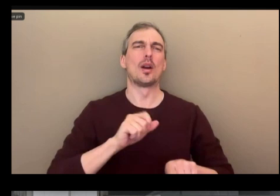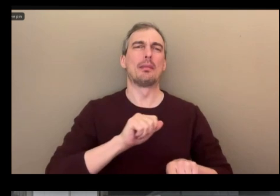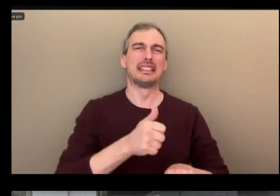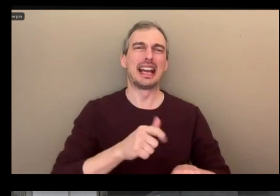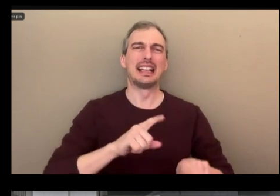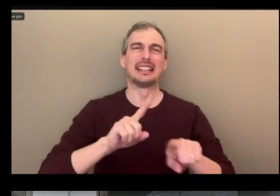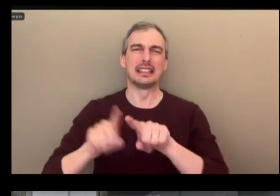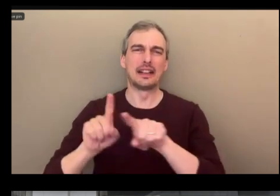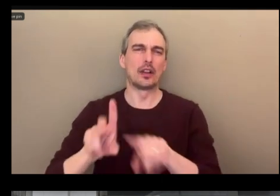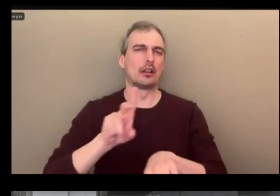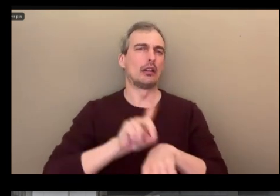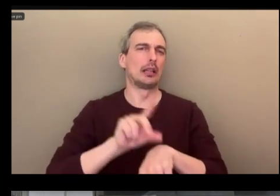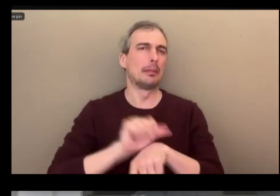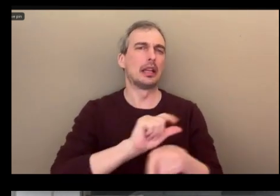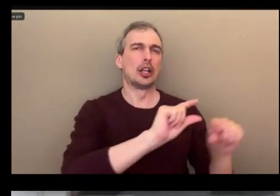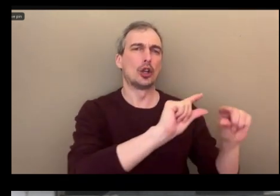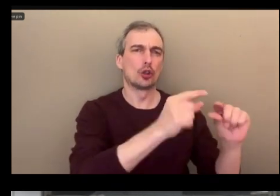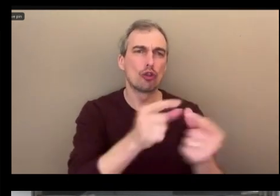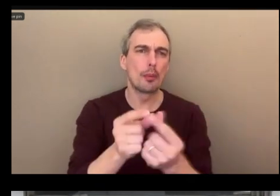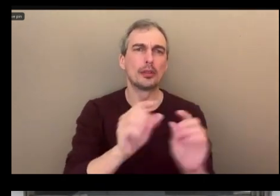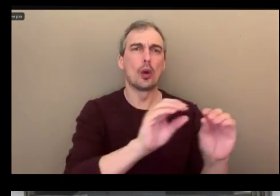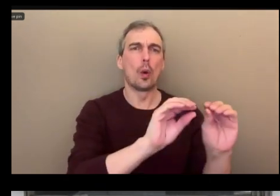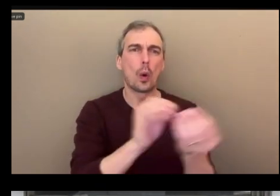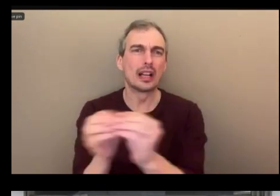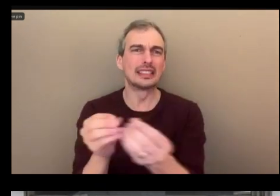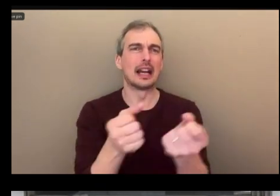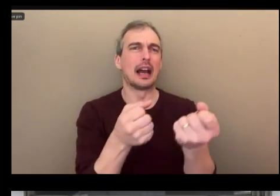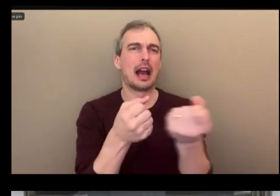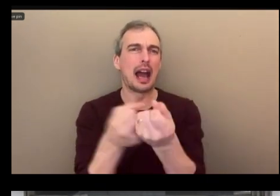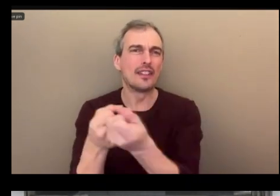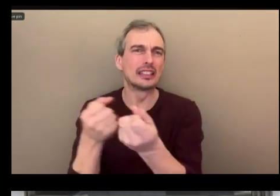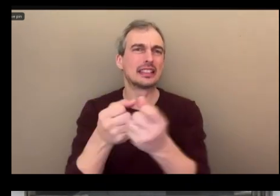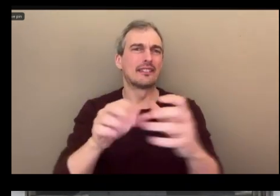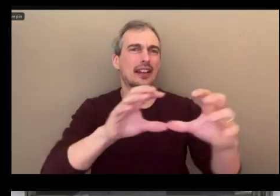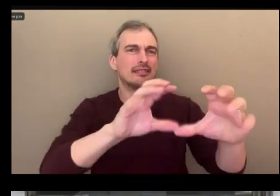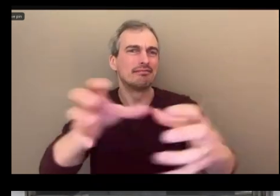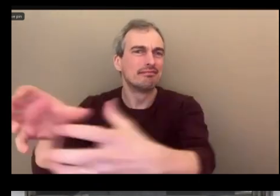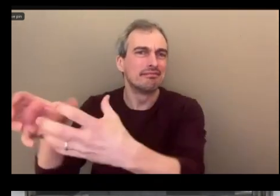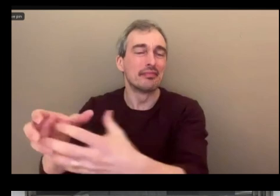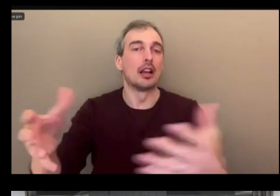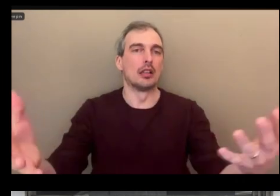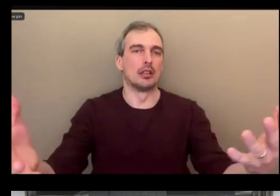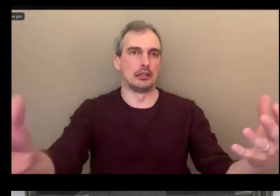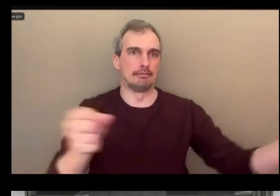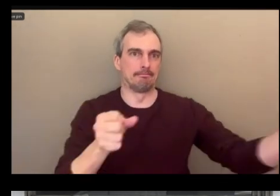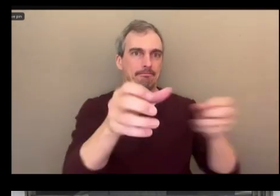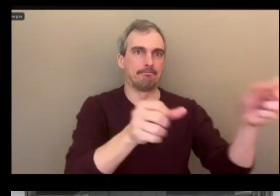And it's something I'm really proud of. Because it shows Verizon's commitment to go outside and listen and ask